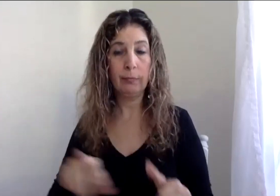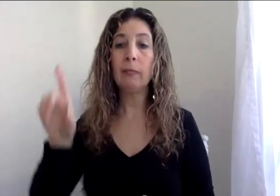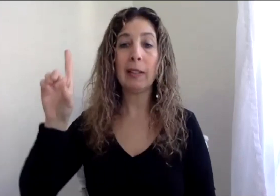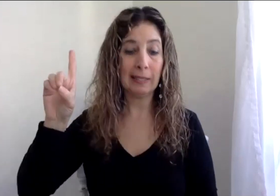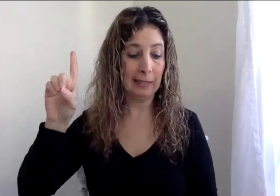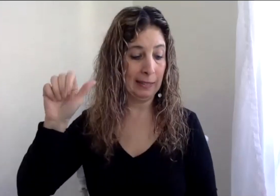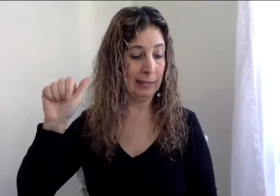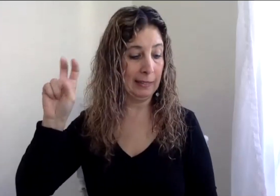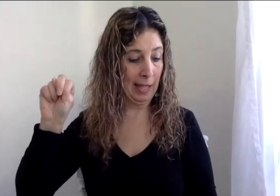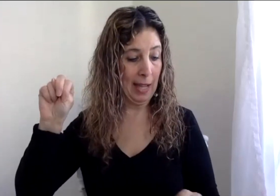First-person